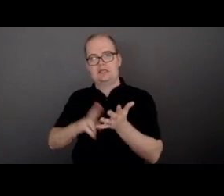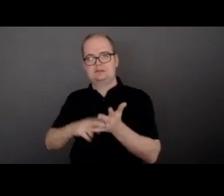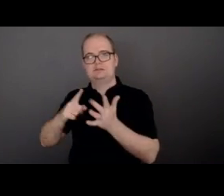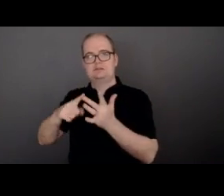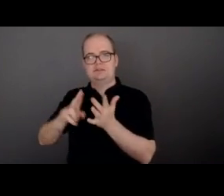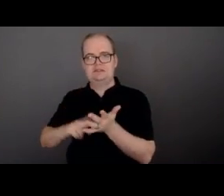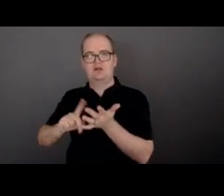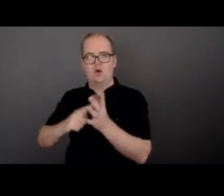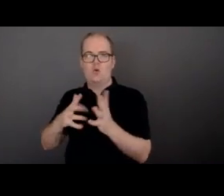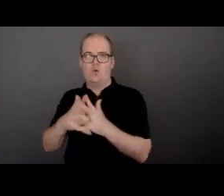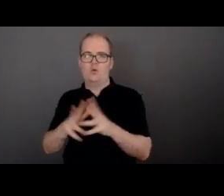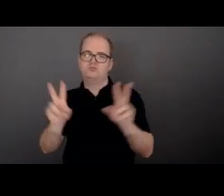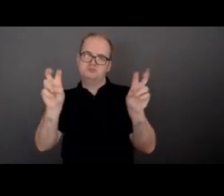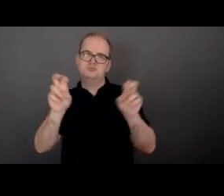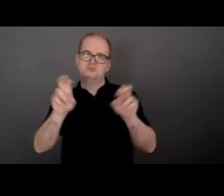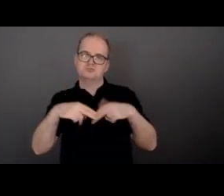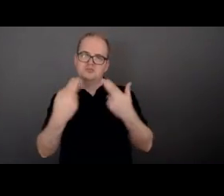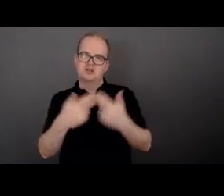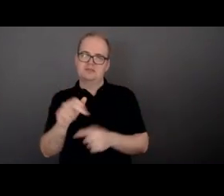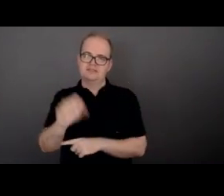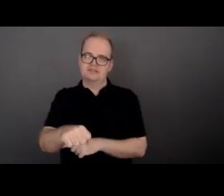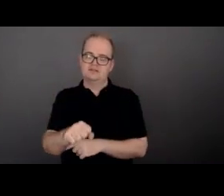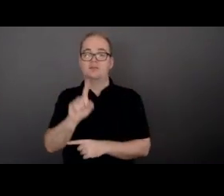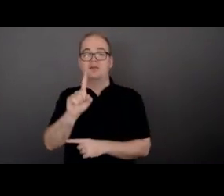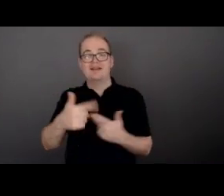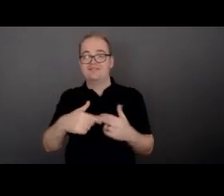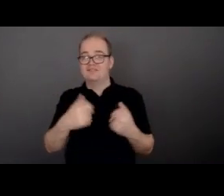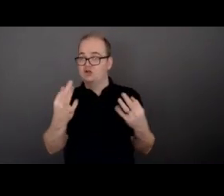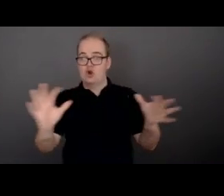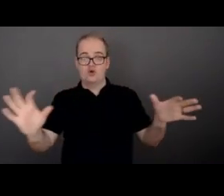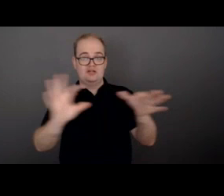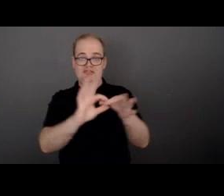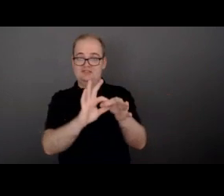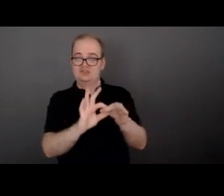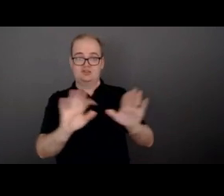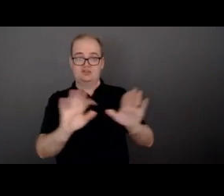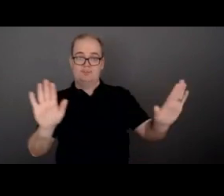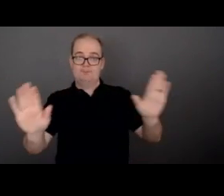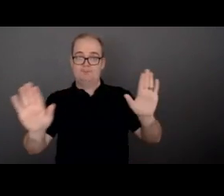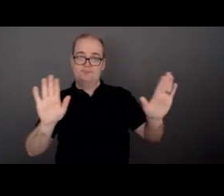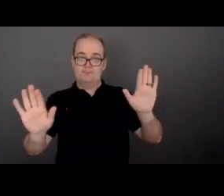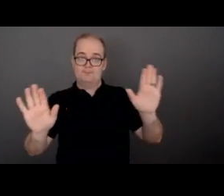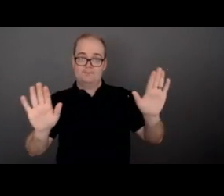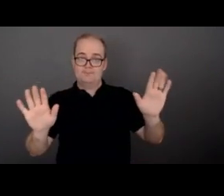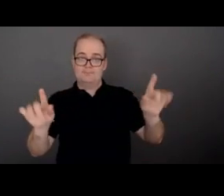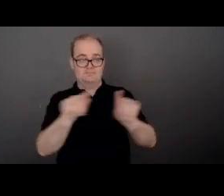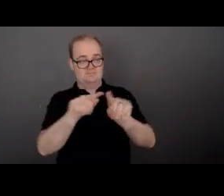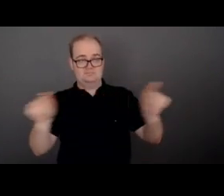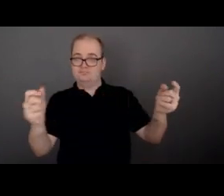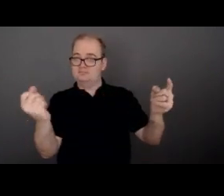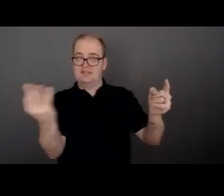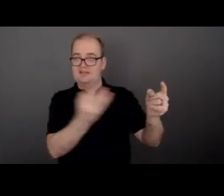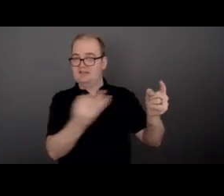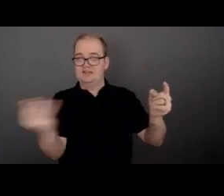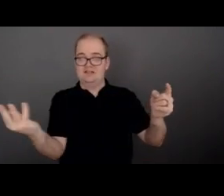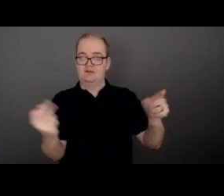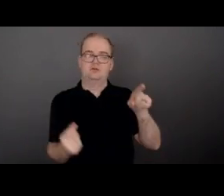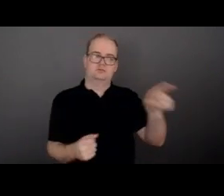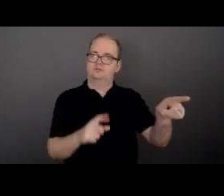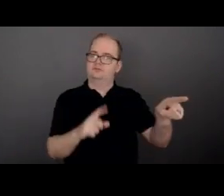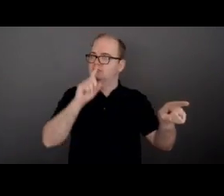But if there is not a relevant relationship, family members can't apply for DVOs against